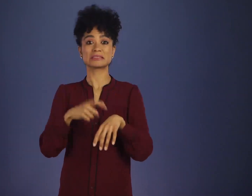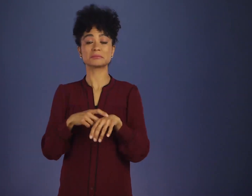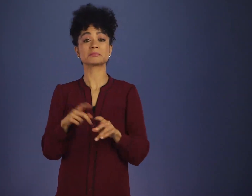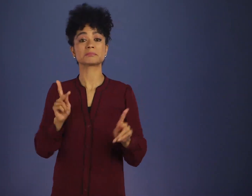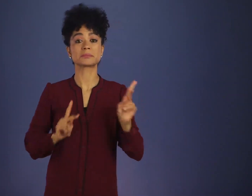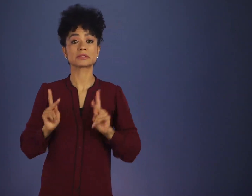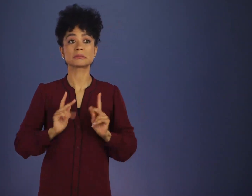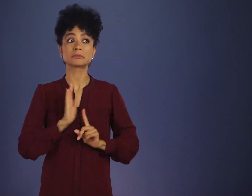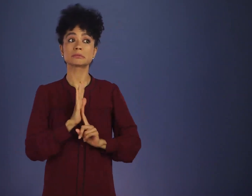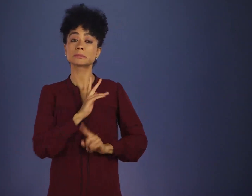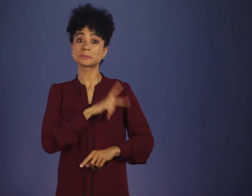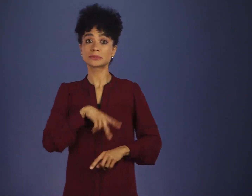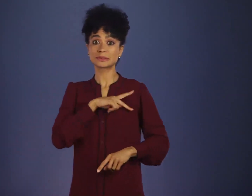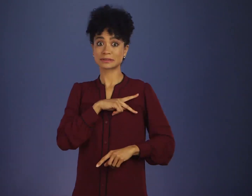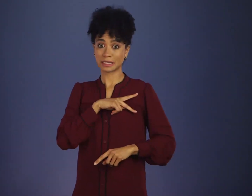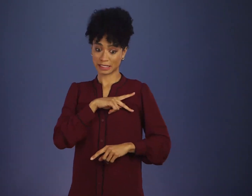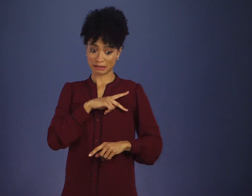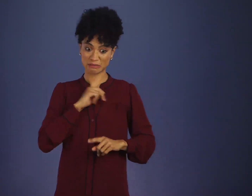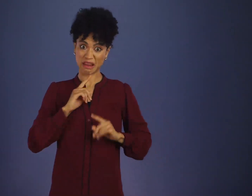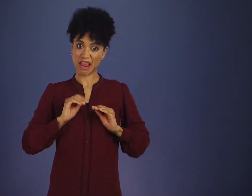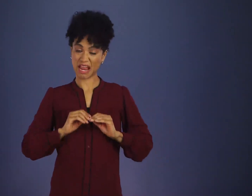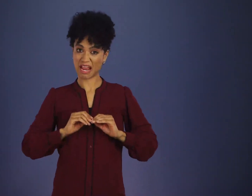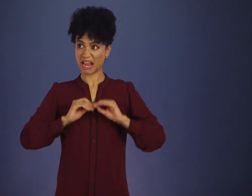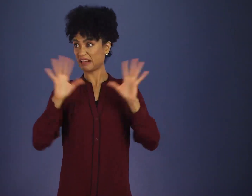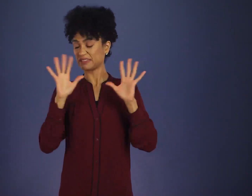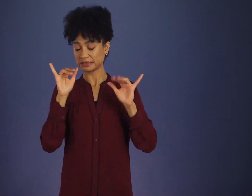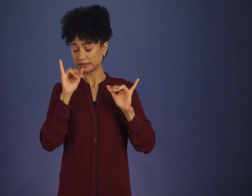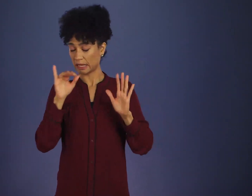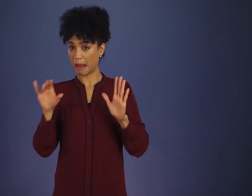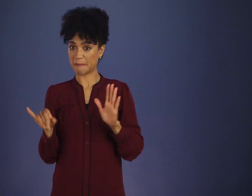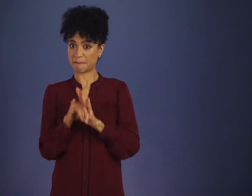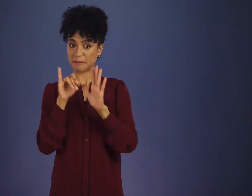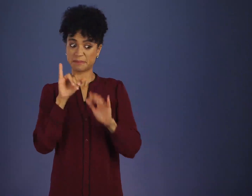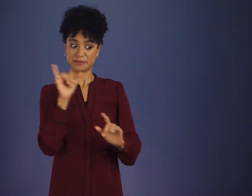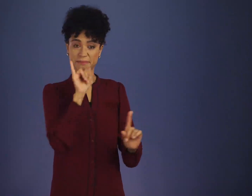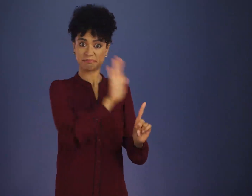Often these personalities are just as sharply defined as the examples given.